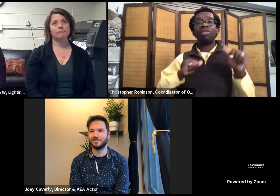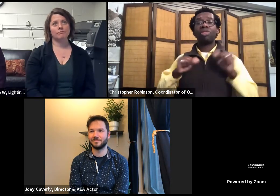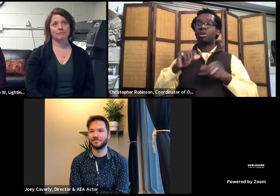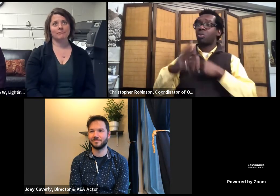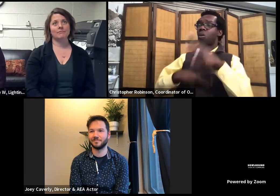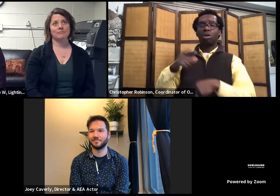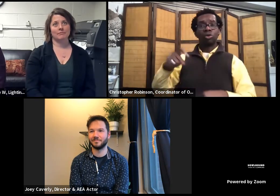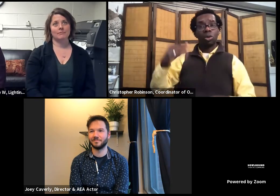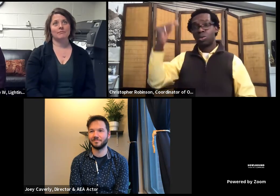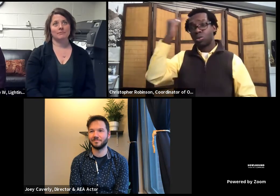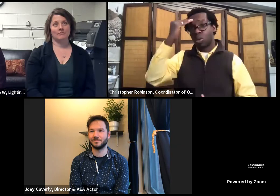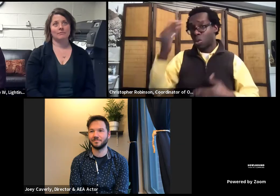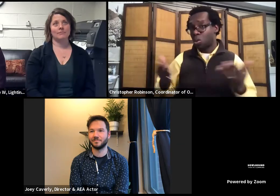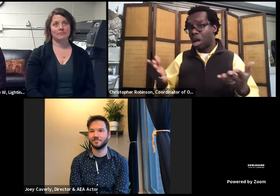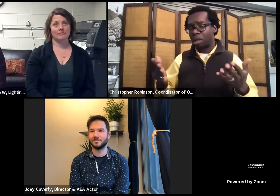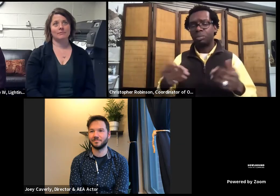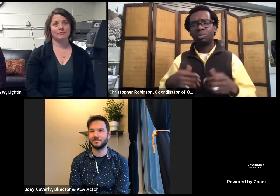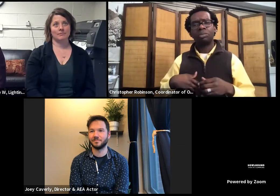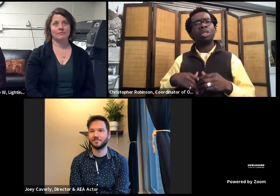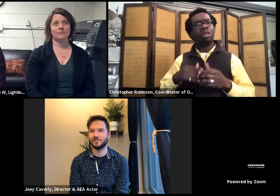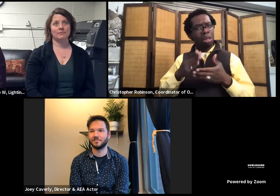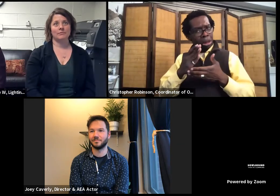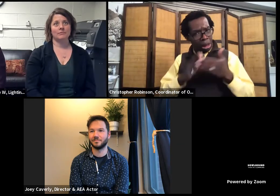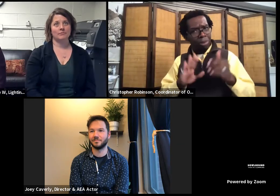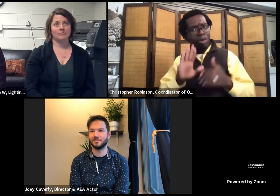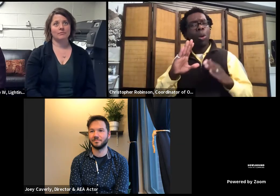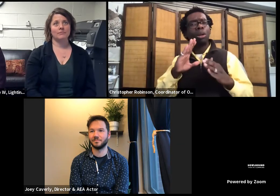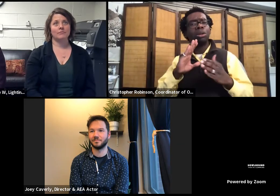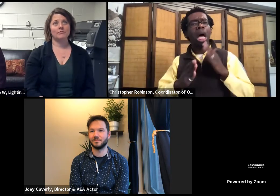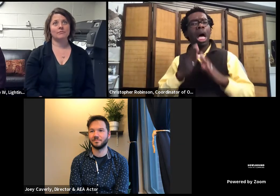You could get grants for things like that. So the theater world, we all know that some